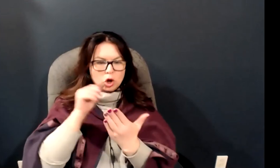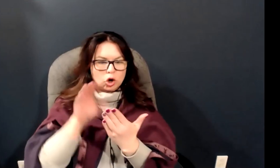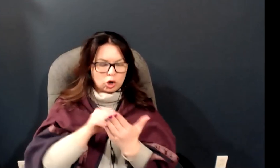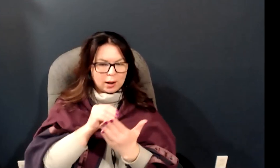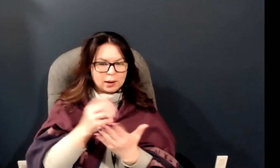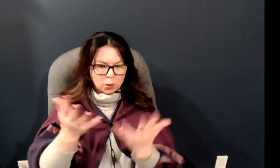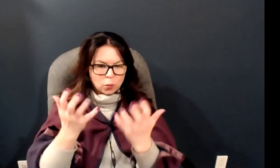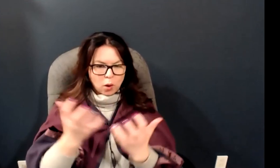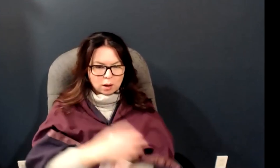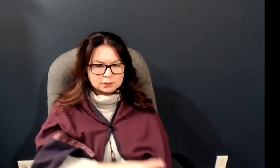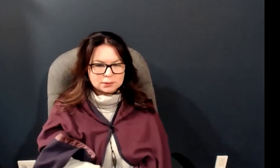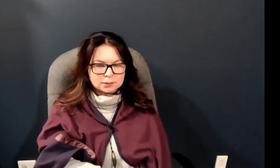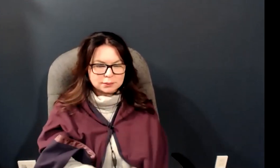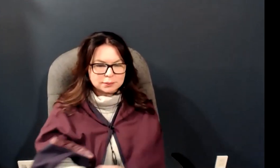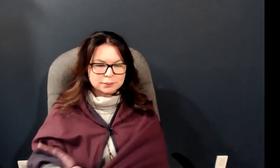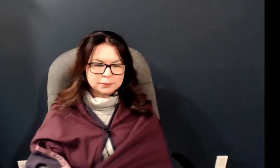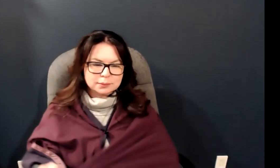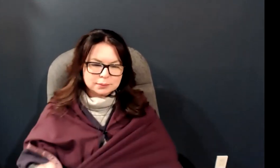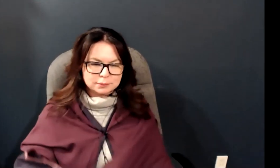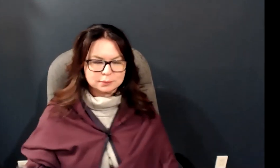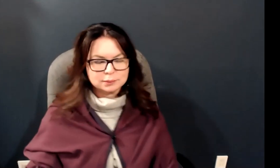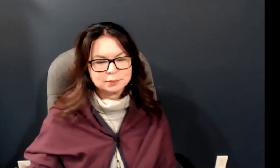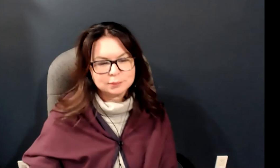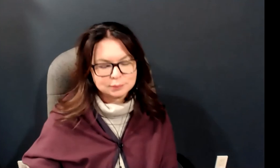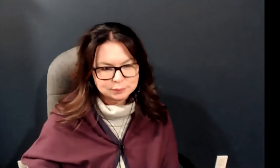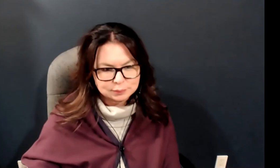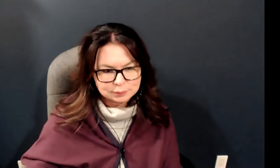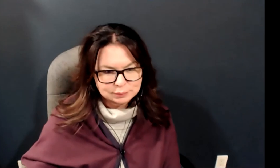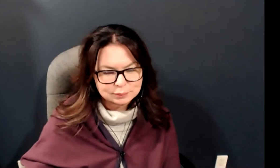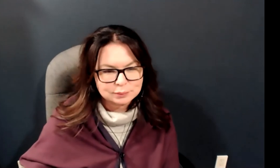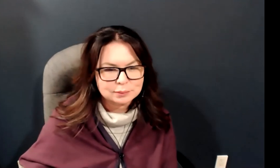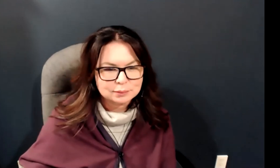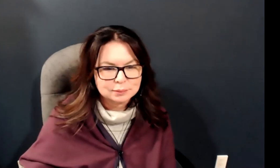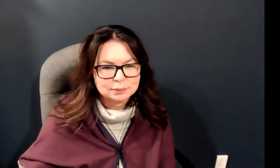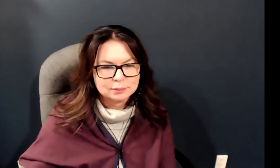with the artist who protested in front of the piece that she did not have the right